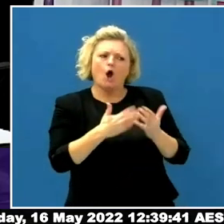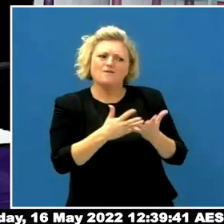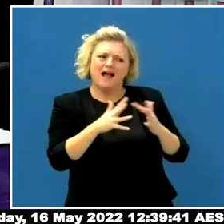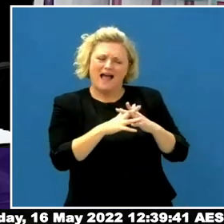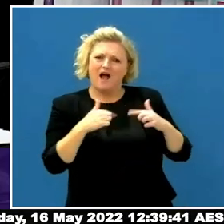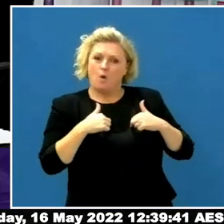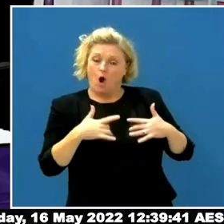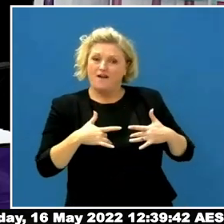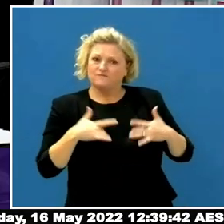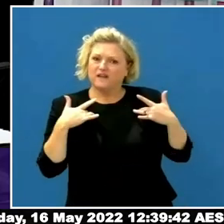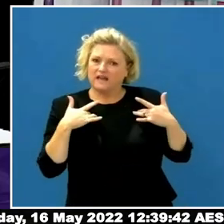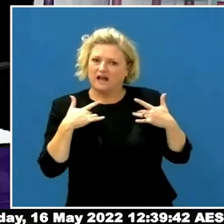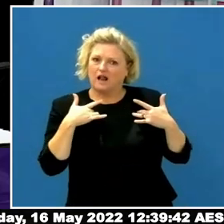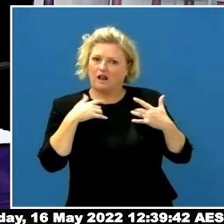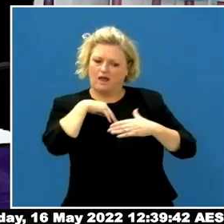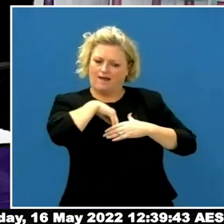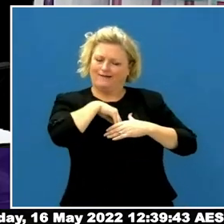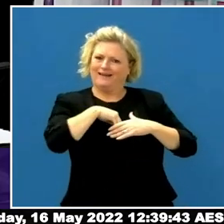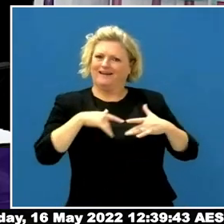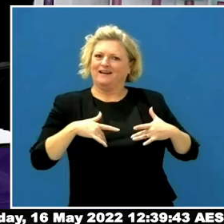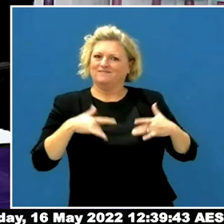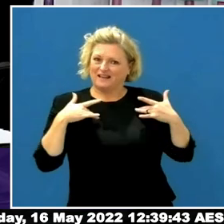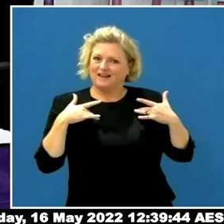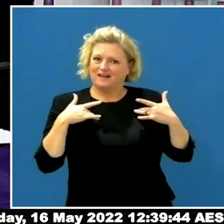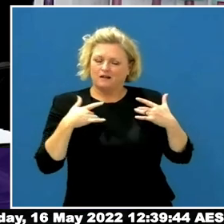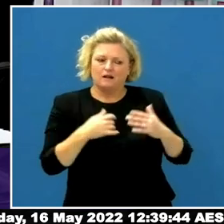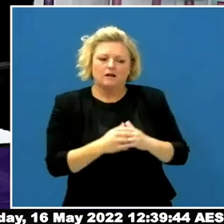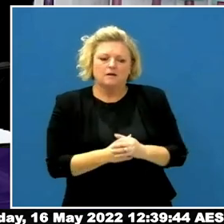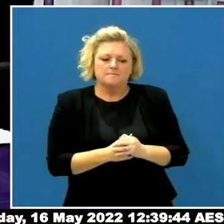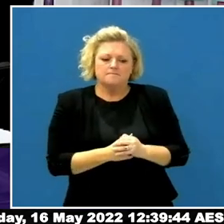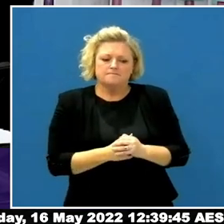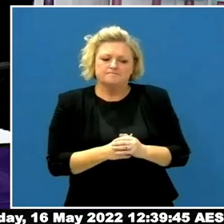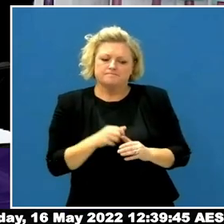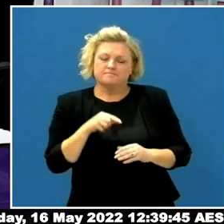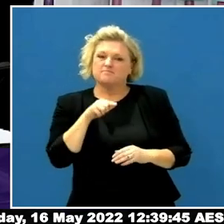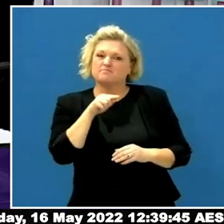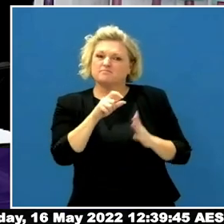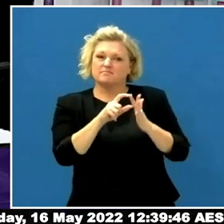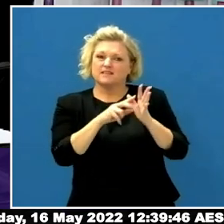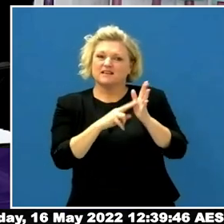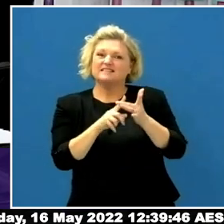I felt, the day he was arrested that Afford's gone, "I wash my hands of him, he's